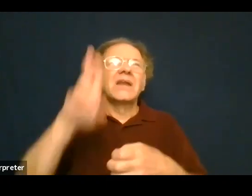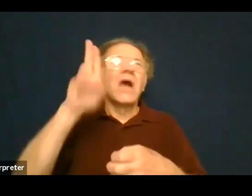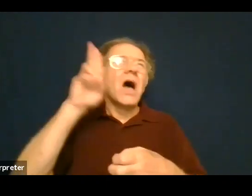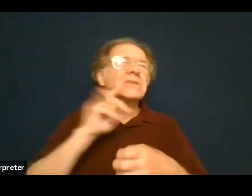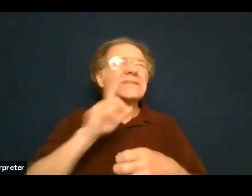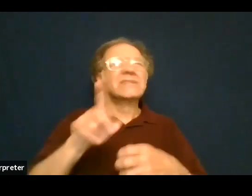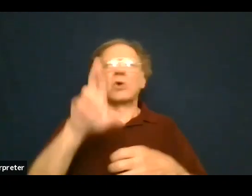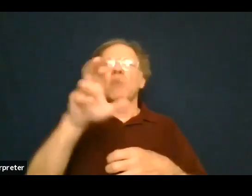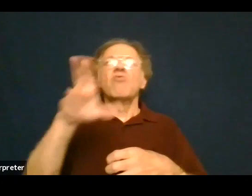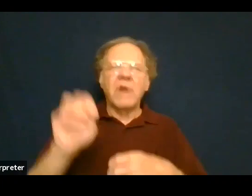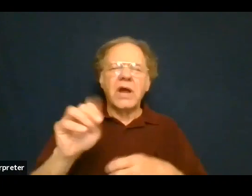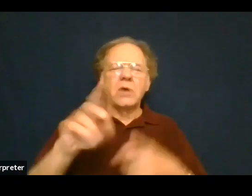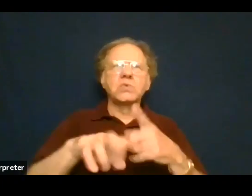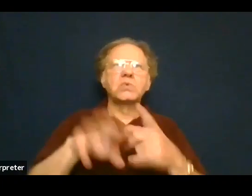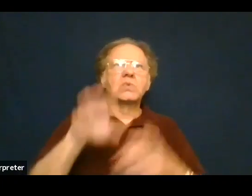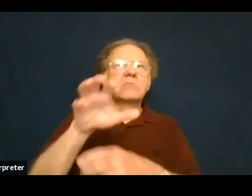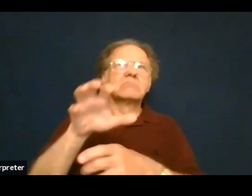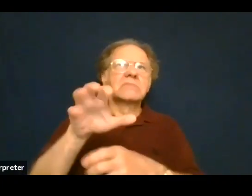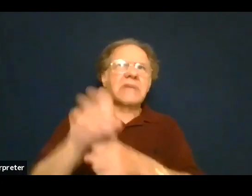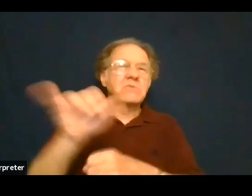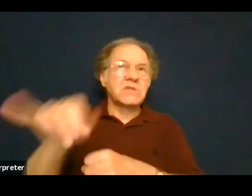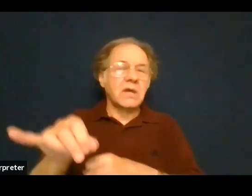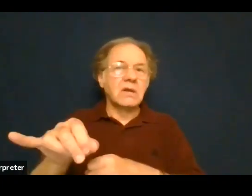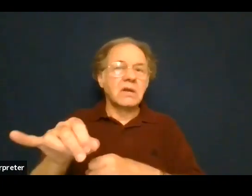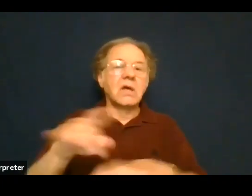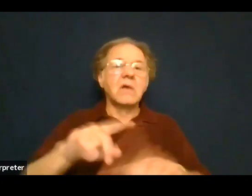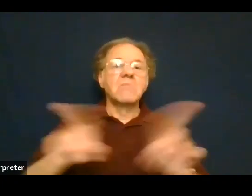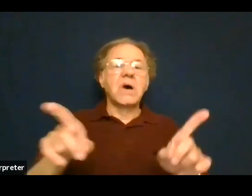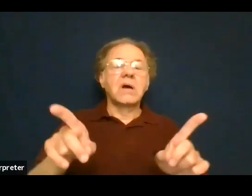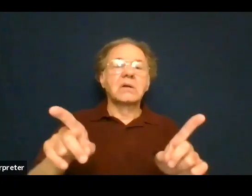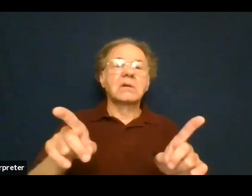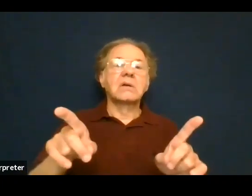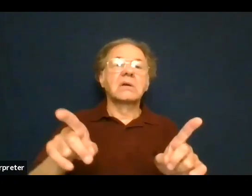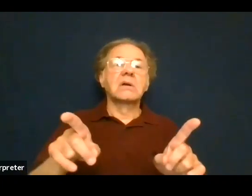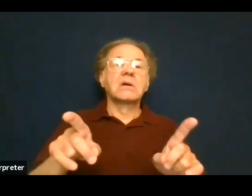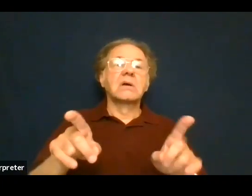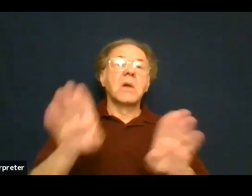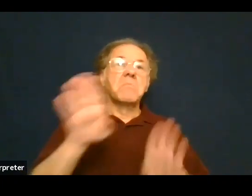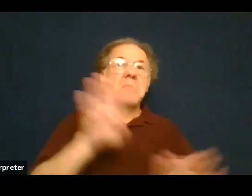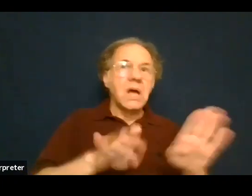Although, I agree that a priori and biologically, I would regard the likelihood there